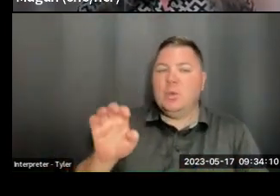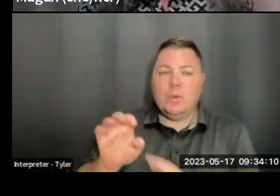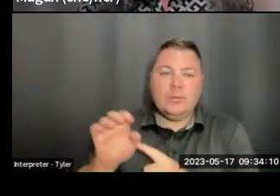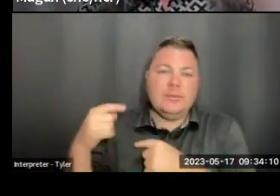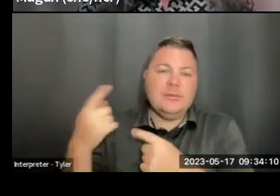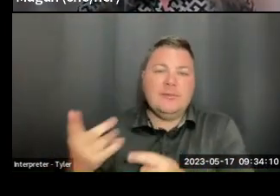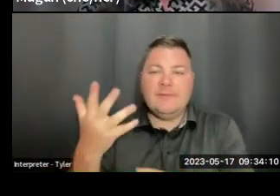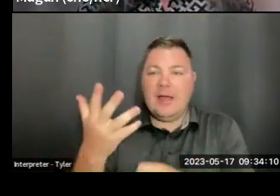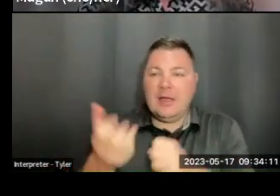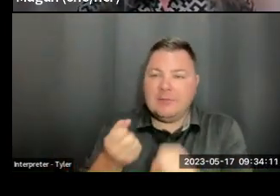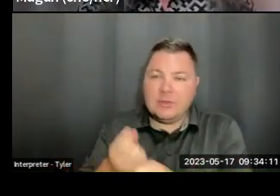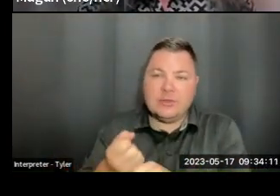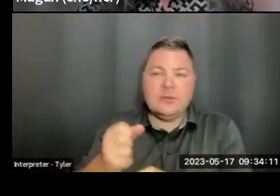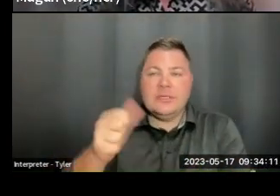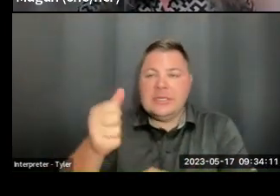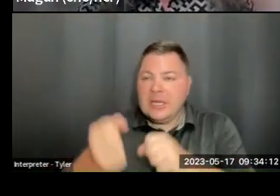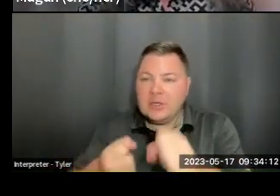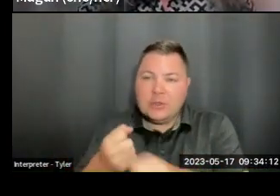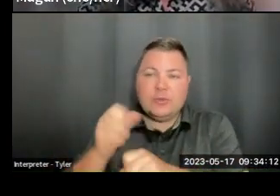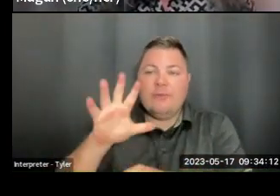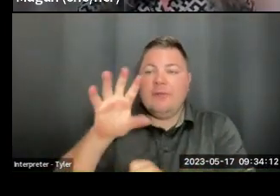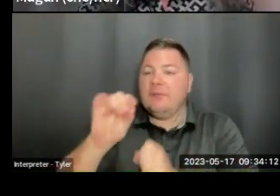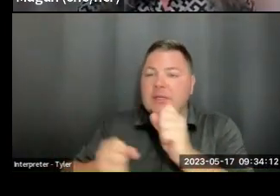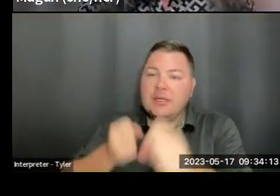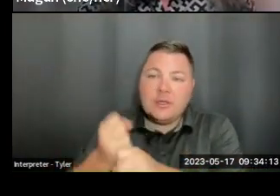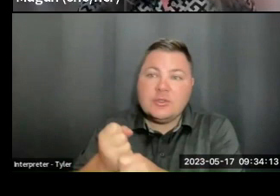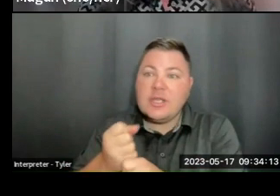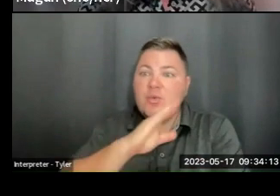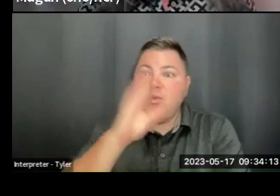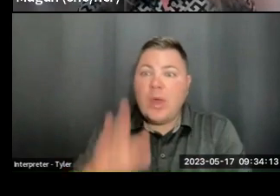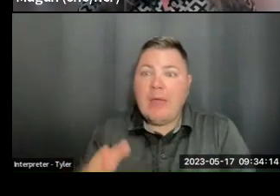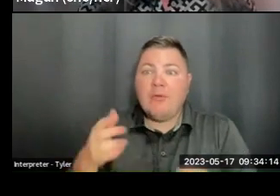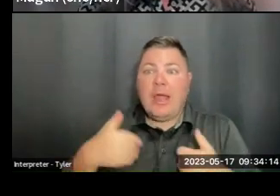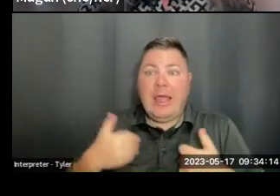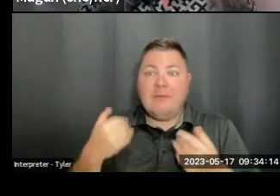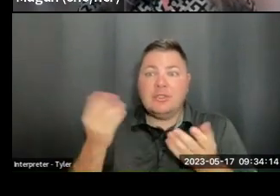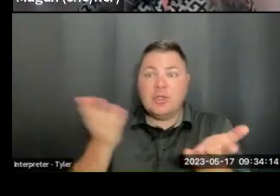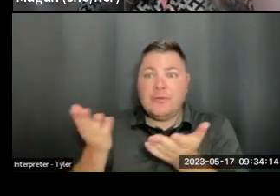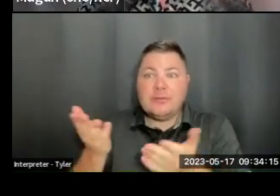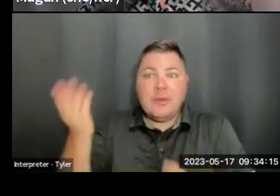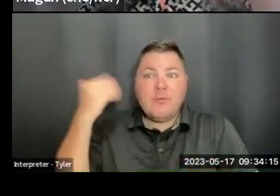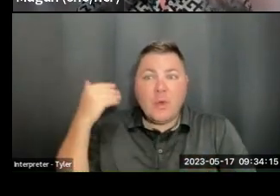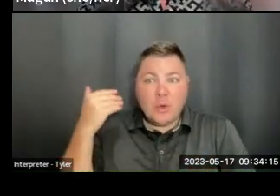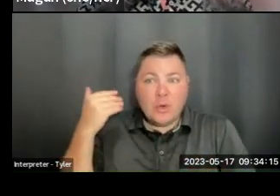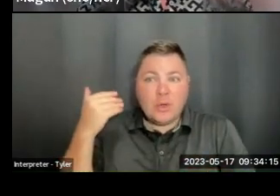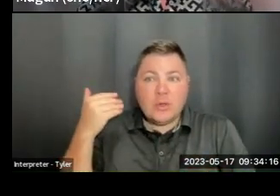If your theater or museum or venue has been around for five or ten or 50